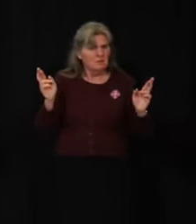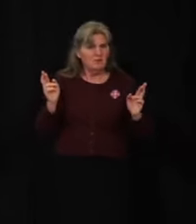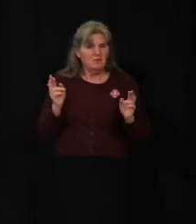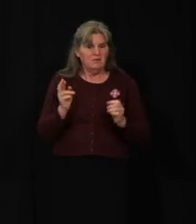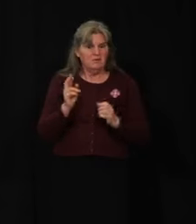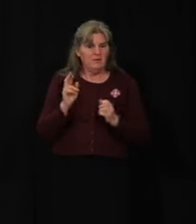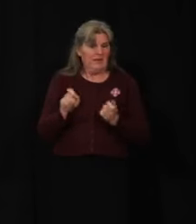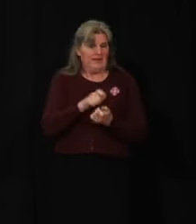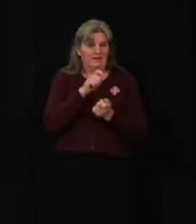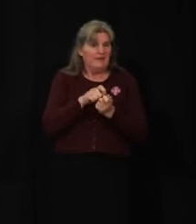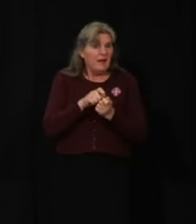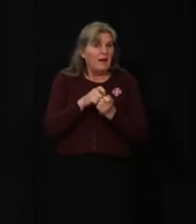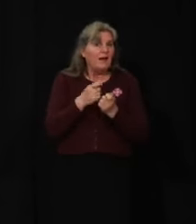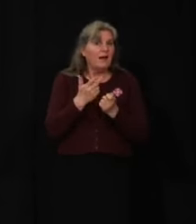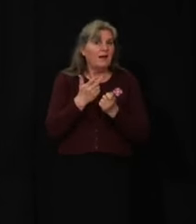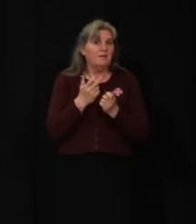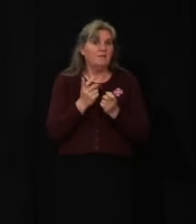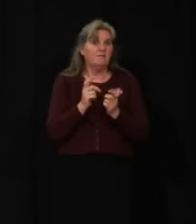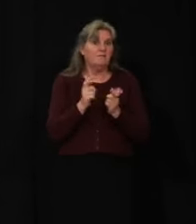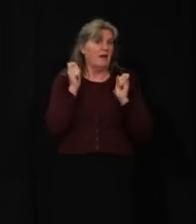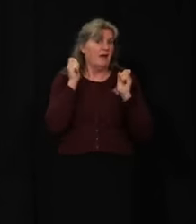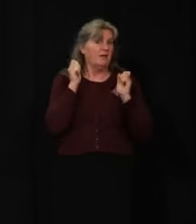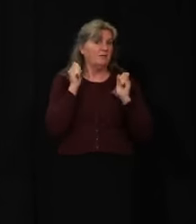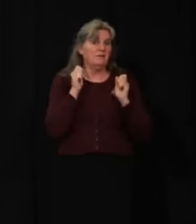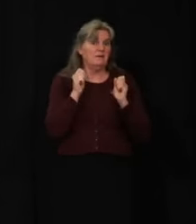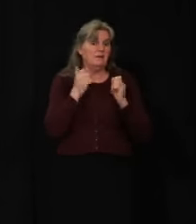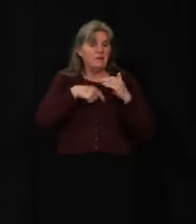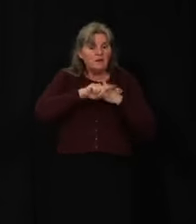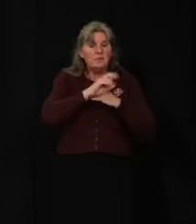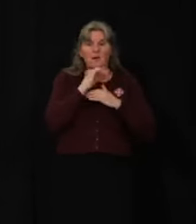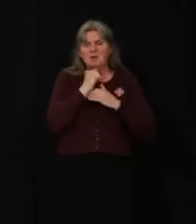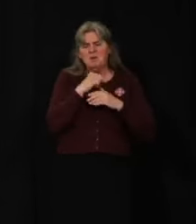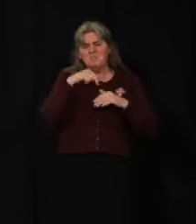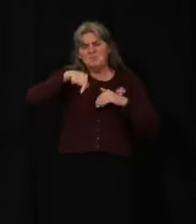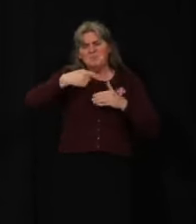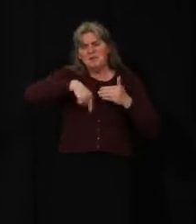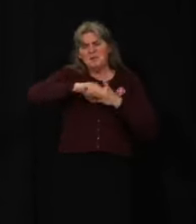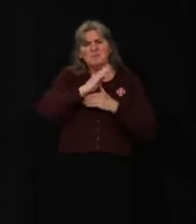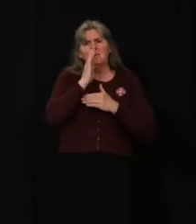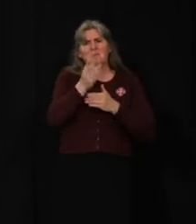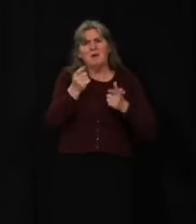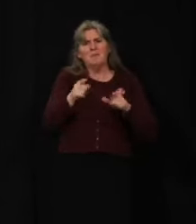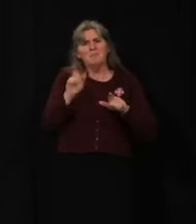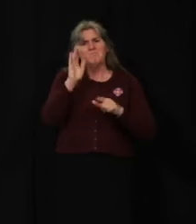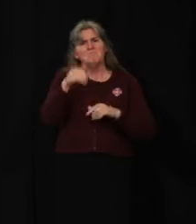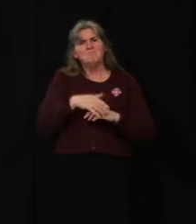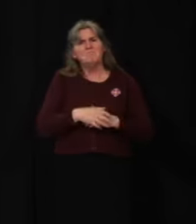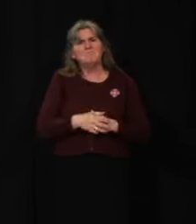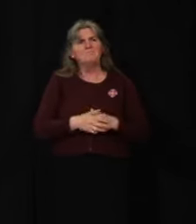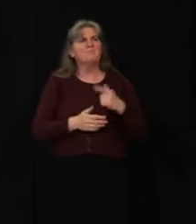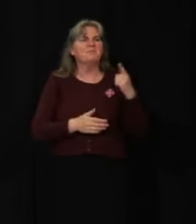expectation is that the workplace-- the requirements to